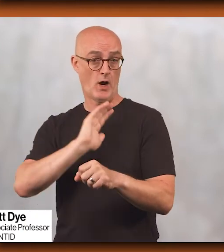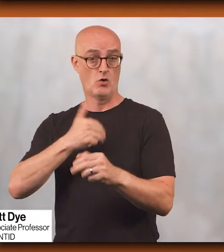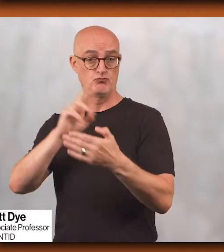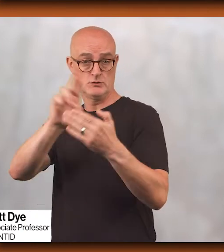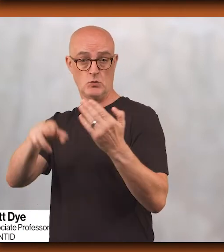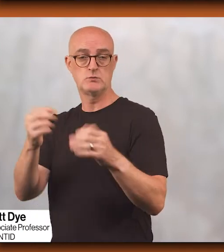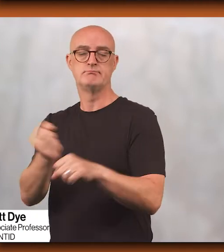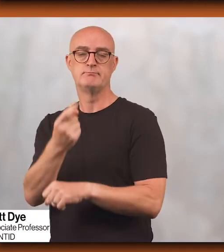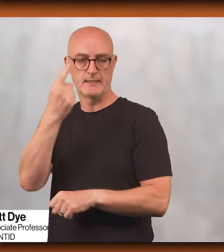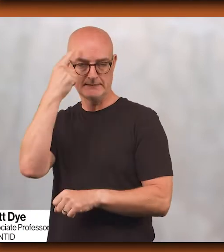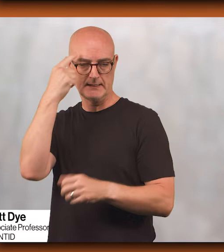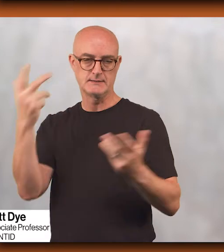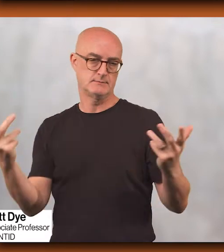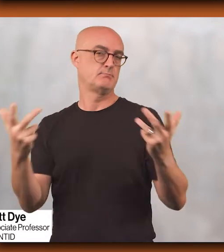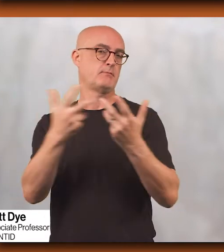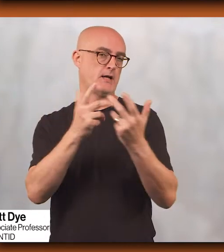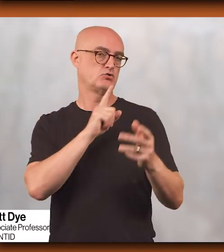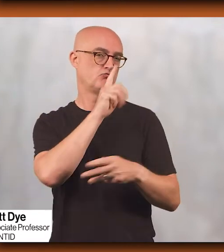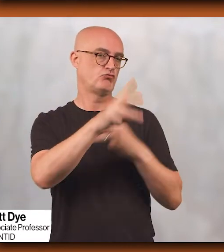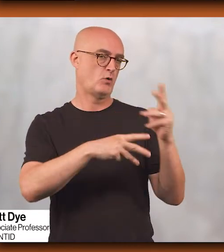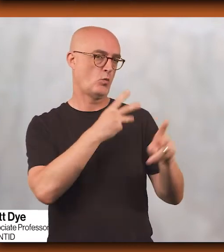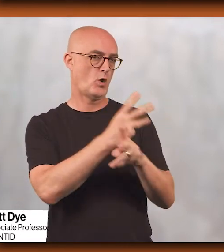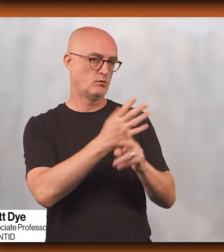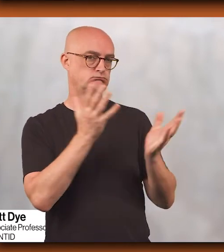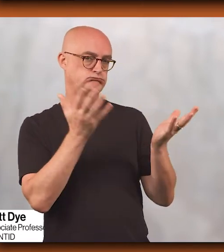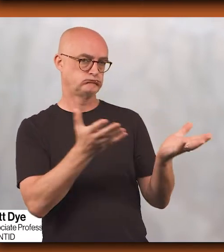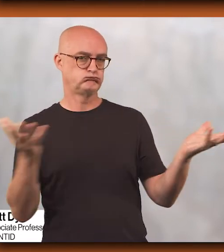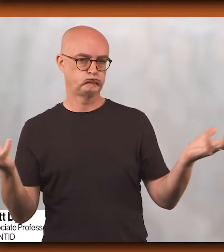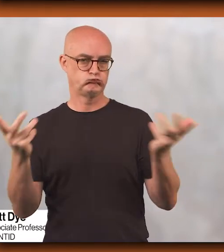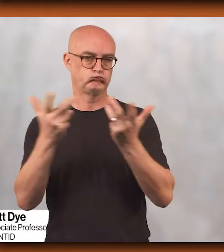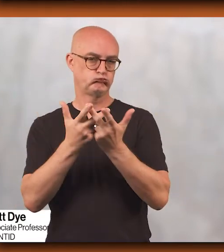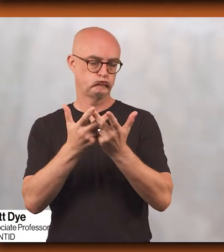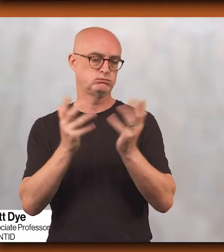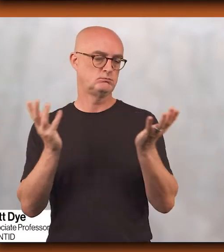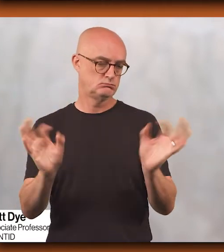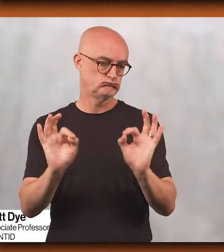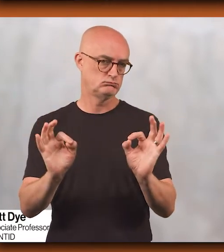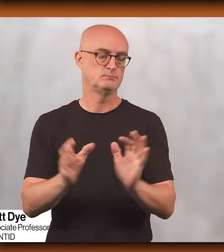matches the original motion closely, and we can also do perceptual studies